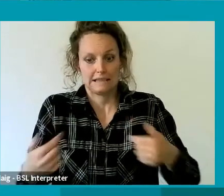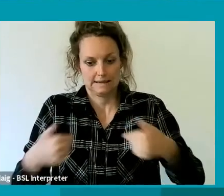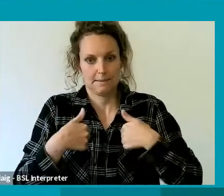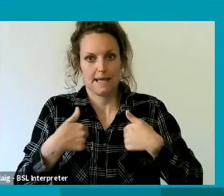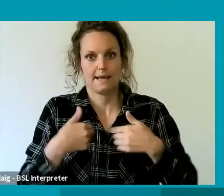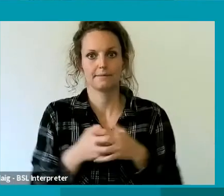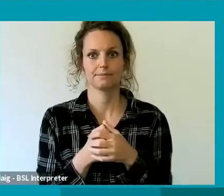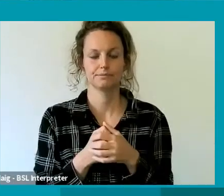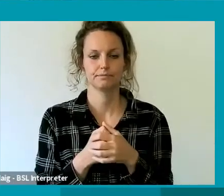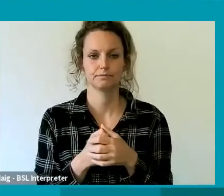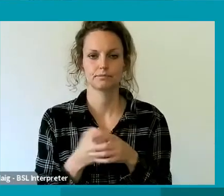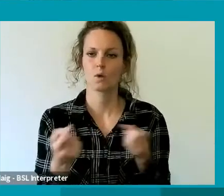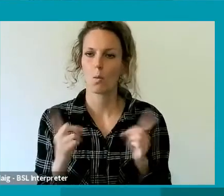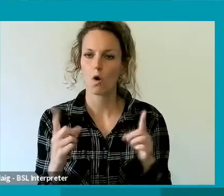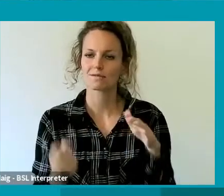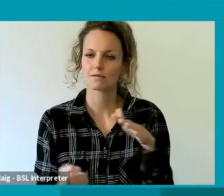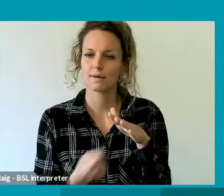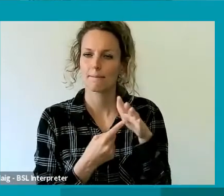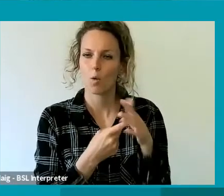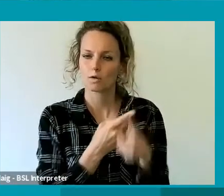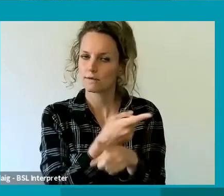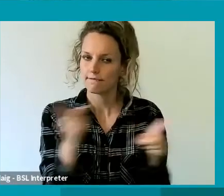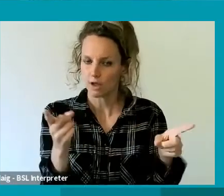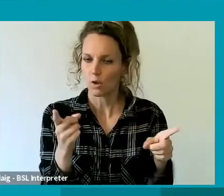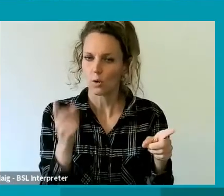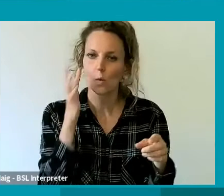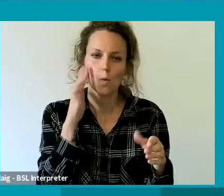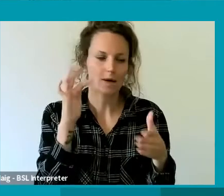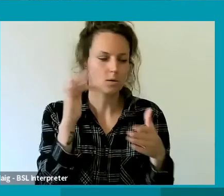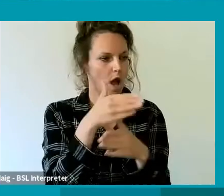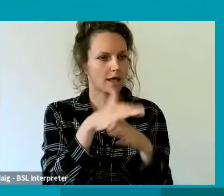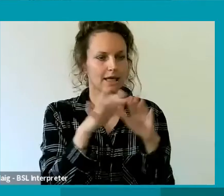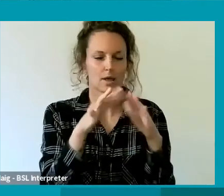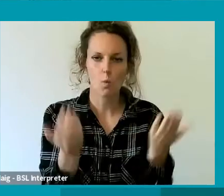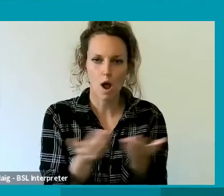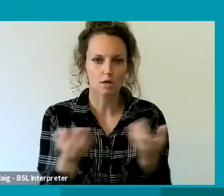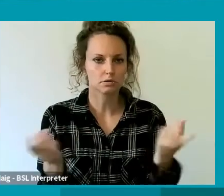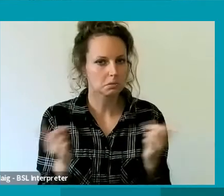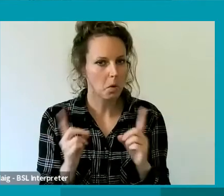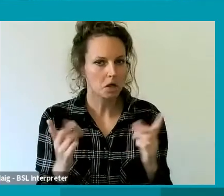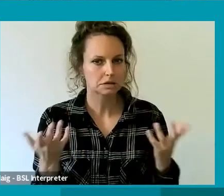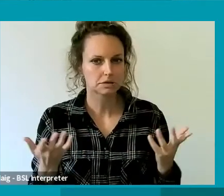you in the world of work? What does this job need to have for you?